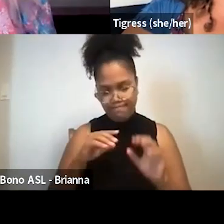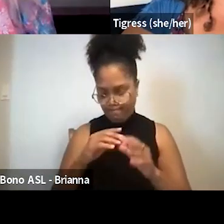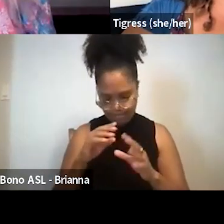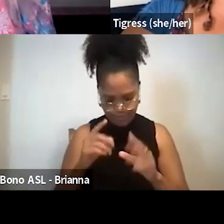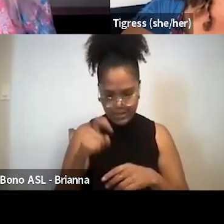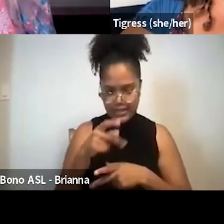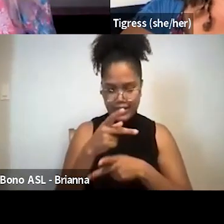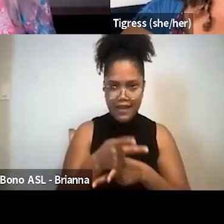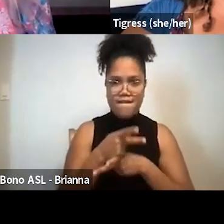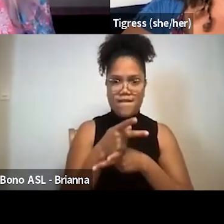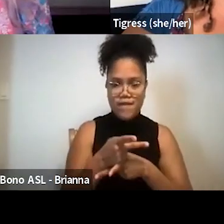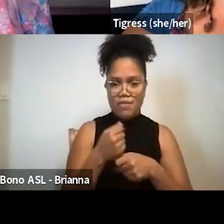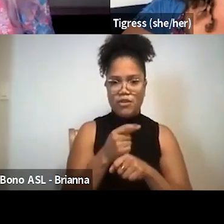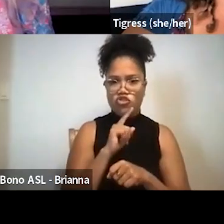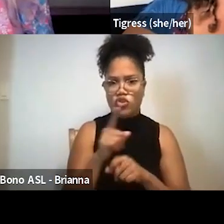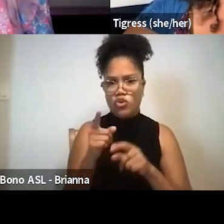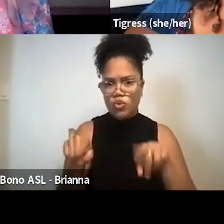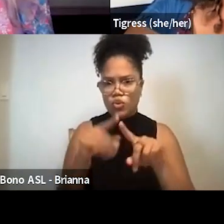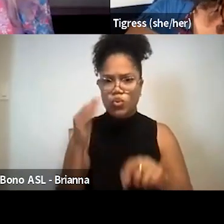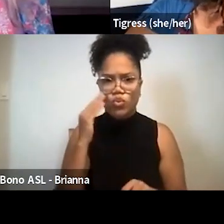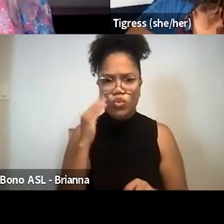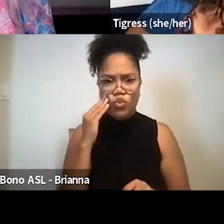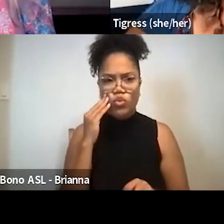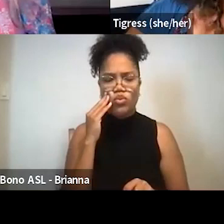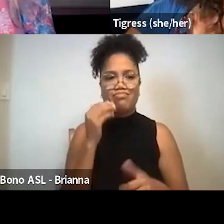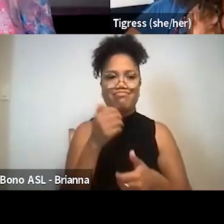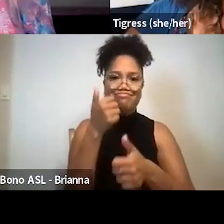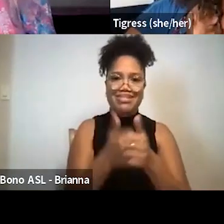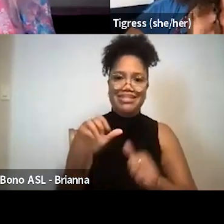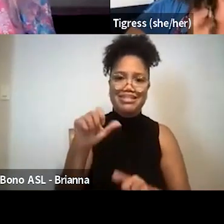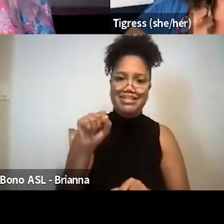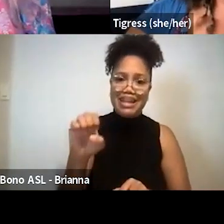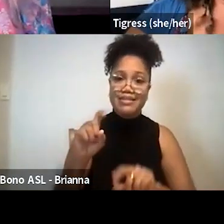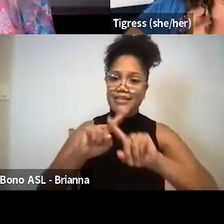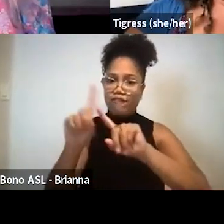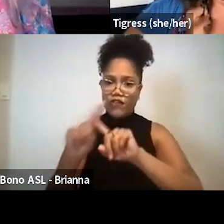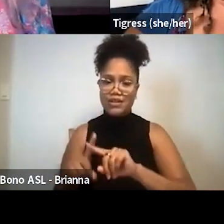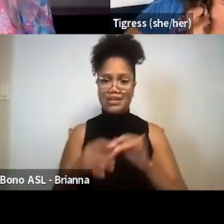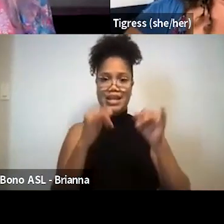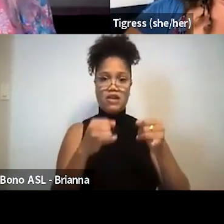and to make sure that everybody knows that, you know, every case is different. Every individual situation is different.